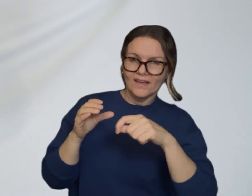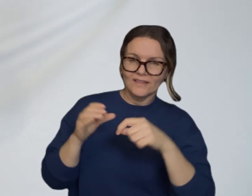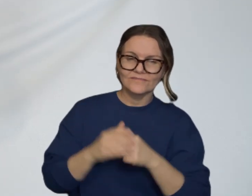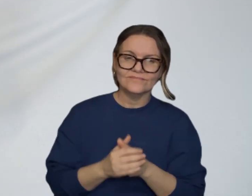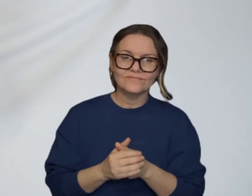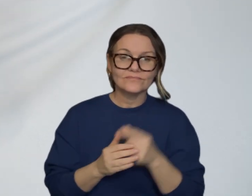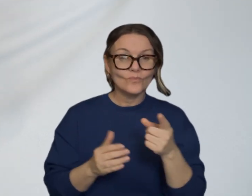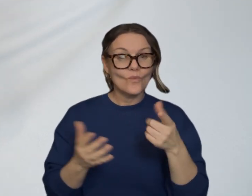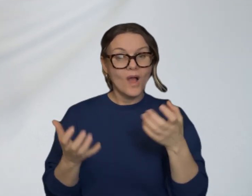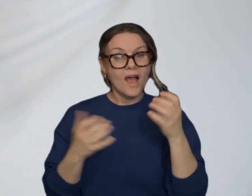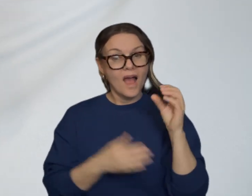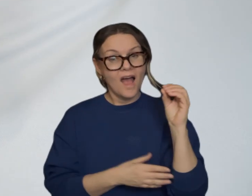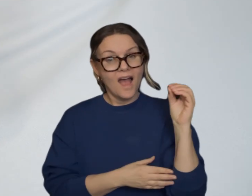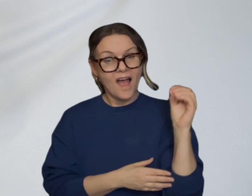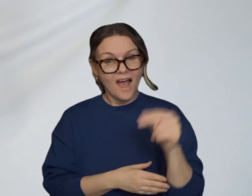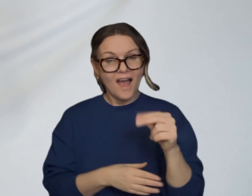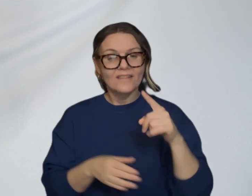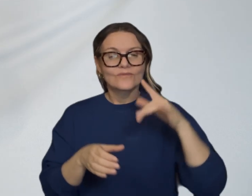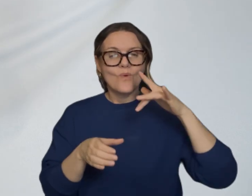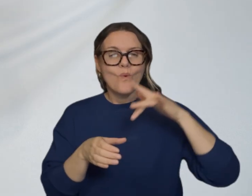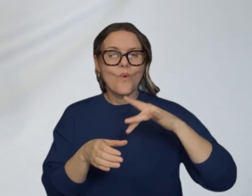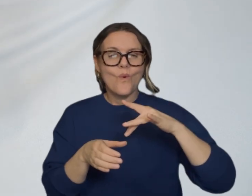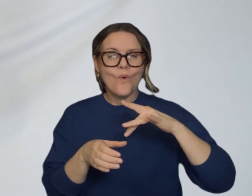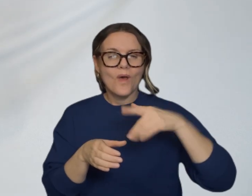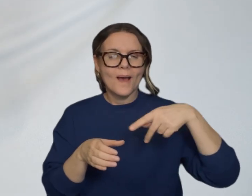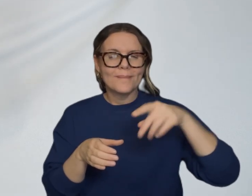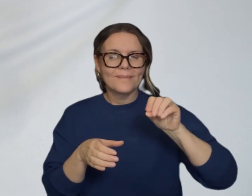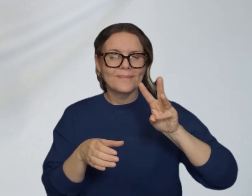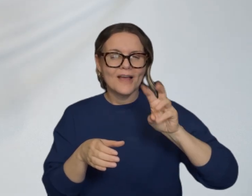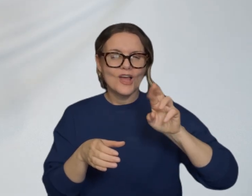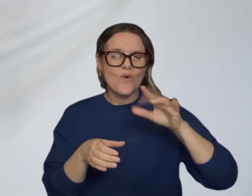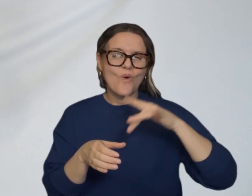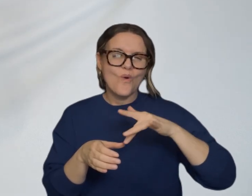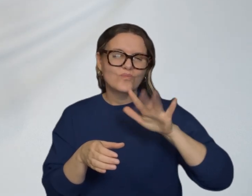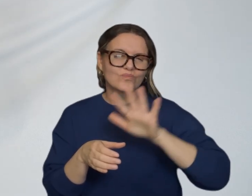for just about 2 to 3 seconds you'll see your screen pop up where you have an indicator for